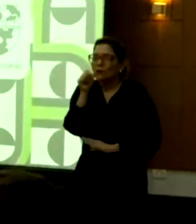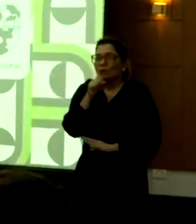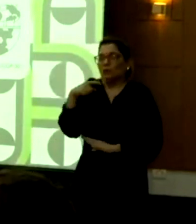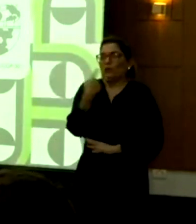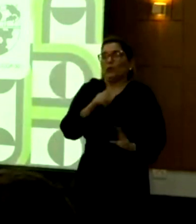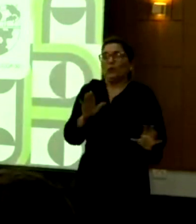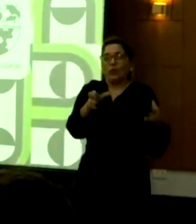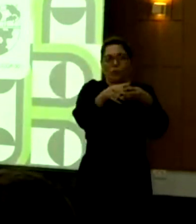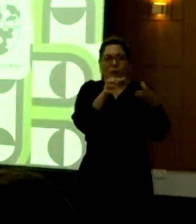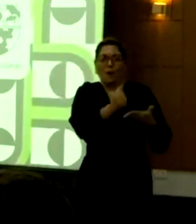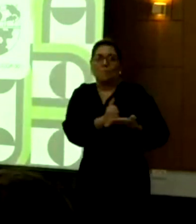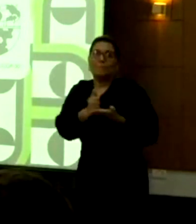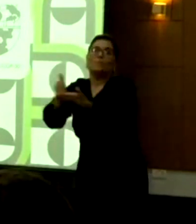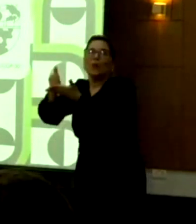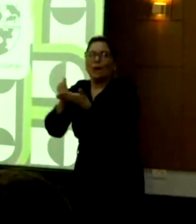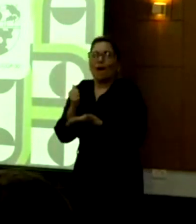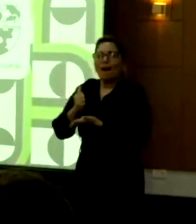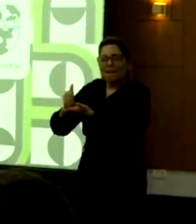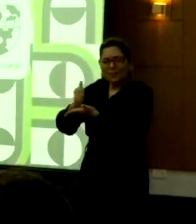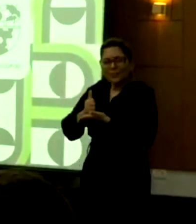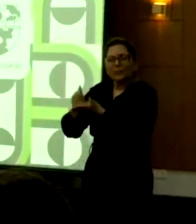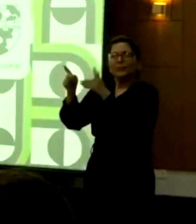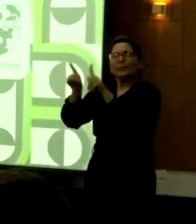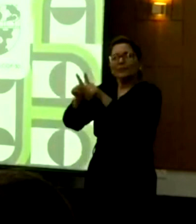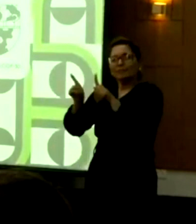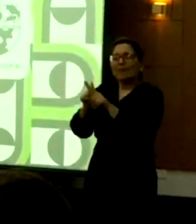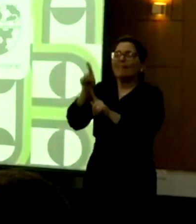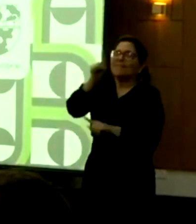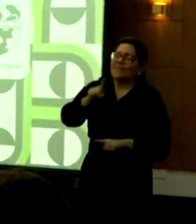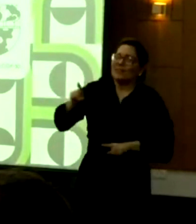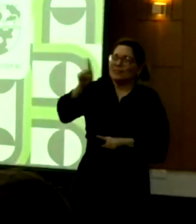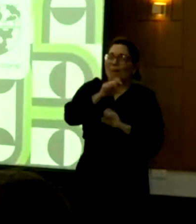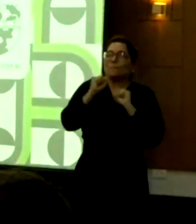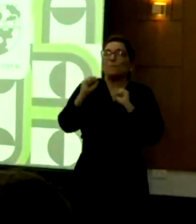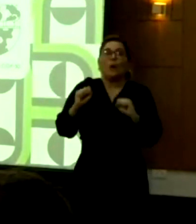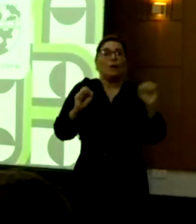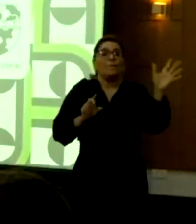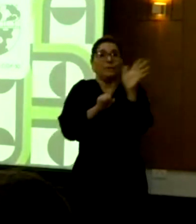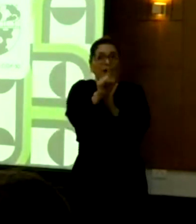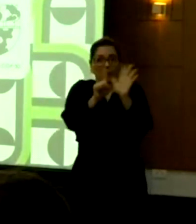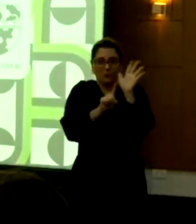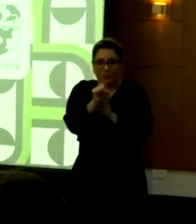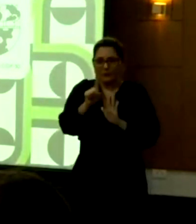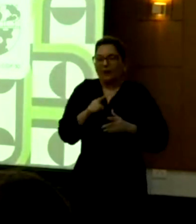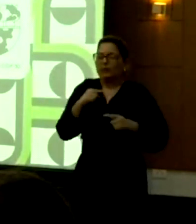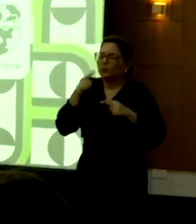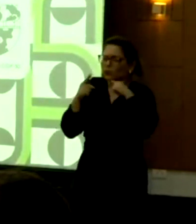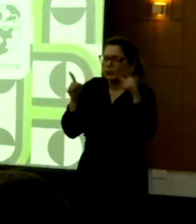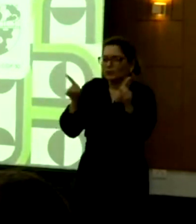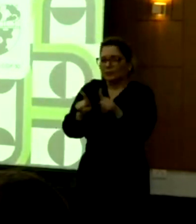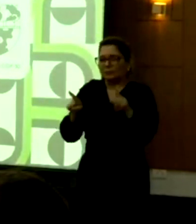will make the microphone available so that you can ask your question at ten thirty